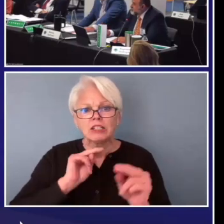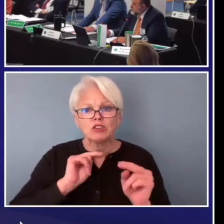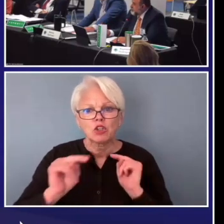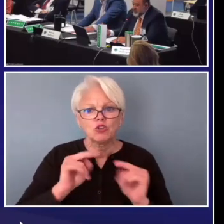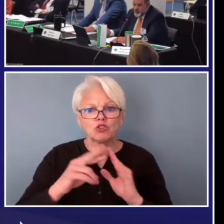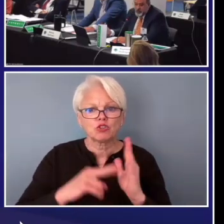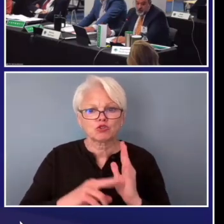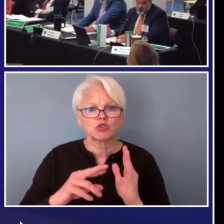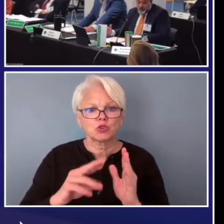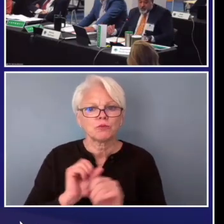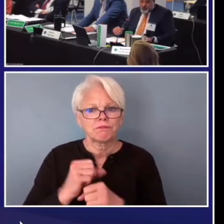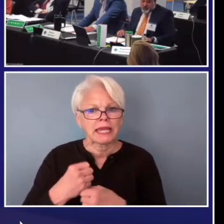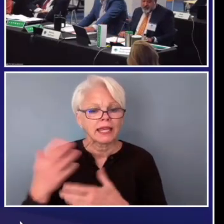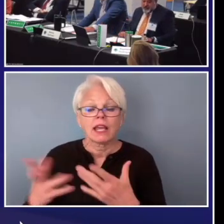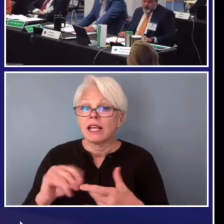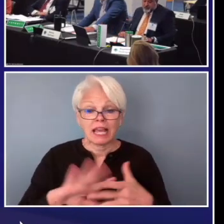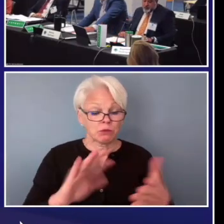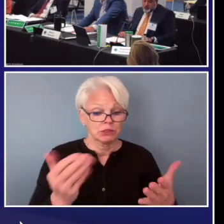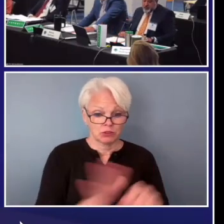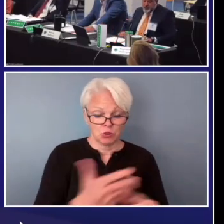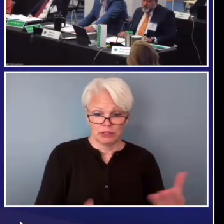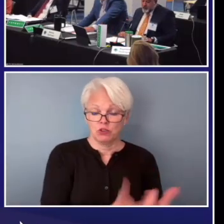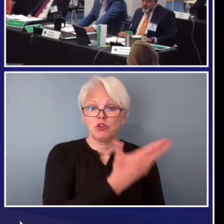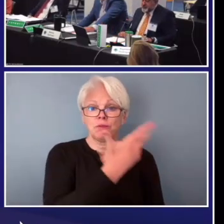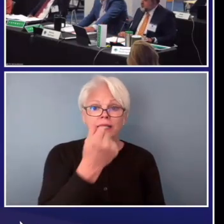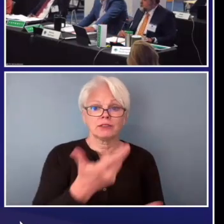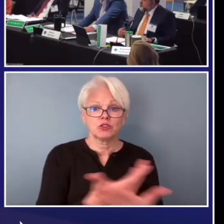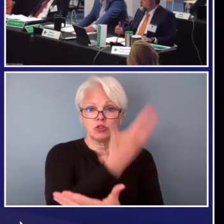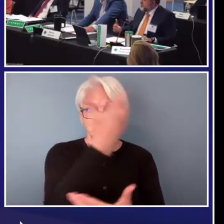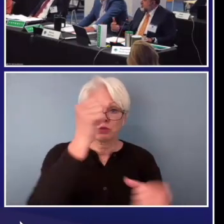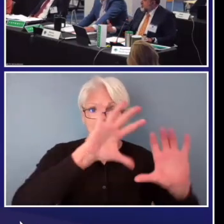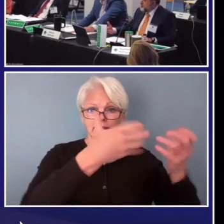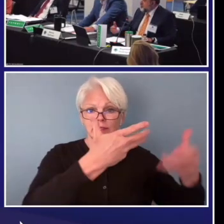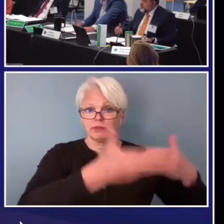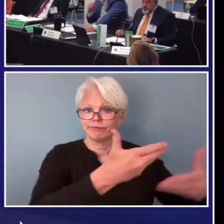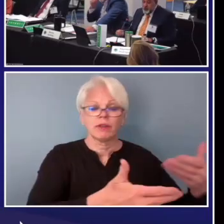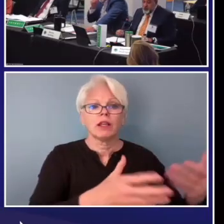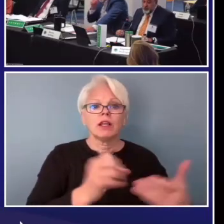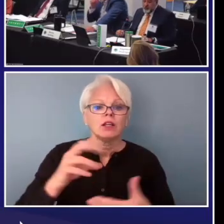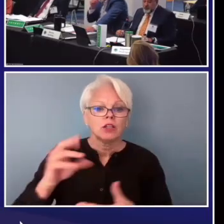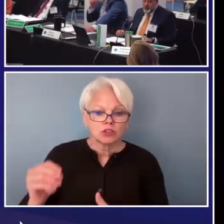So in December of 22, our 1st institution, which was coming up for renewal, University of Central